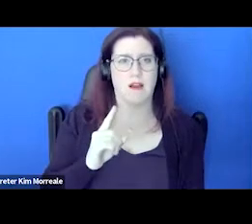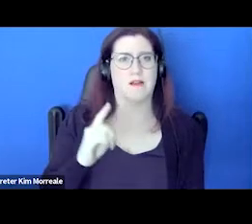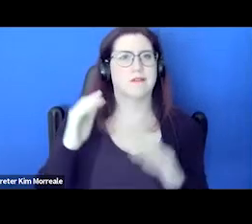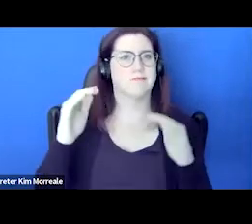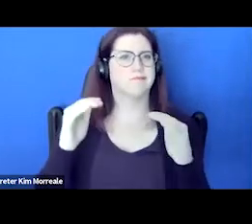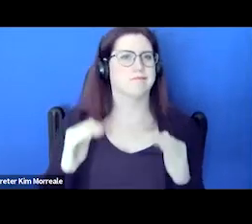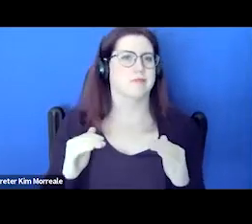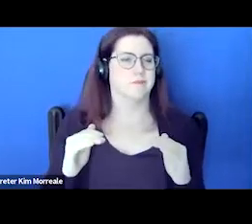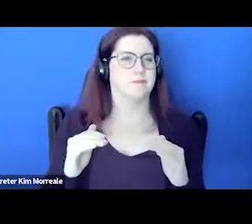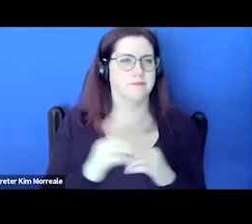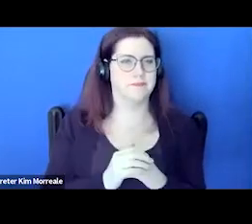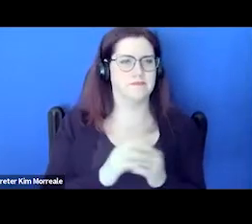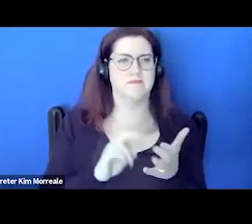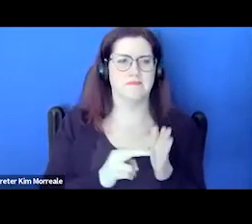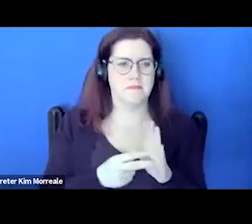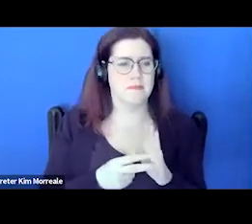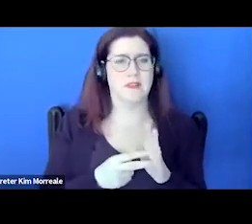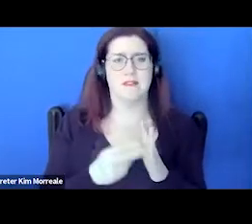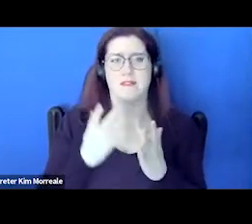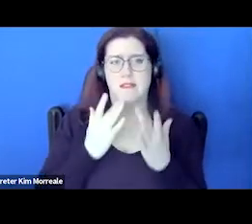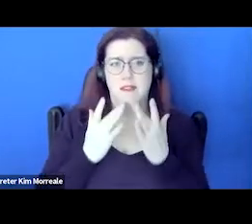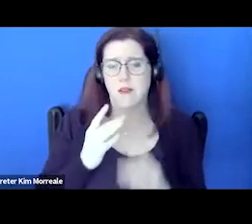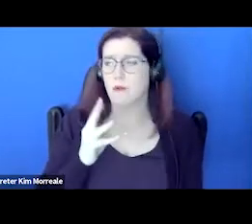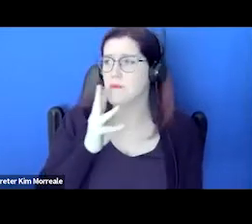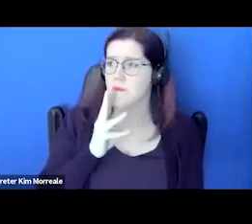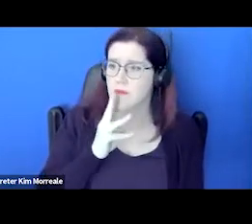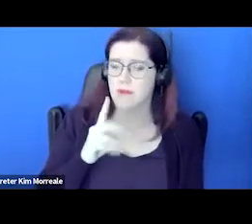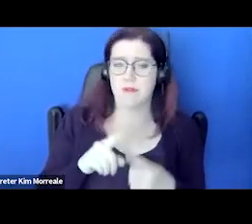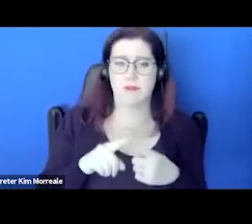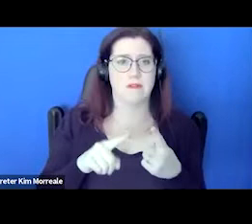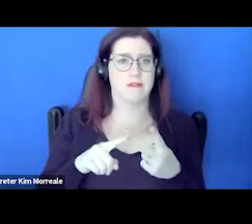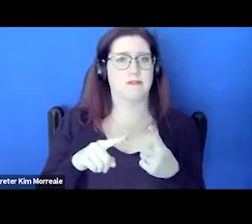And that means they're lacking sewer, water, electrical,